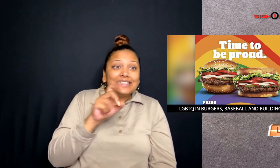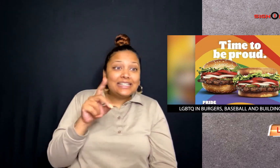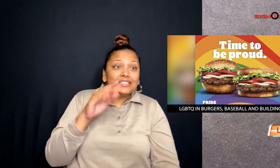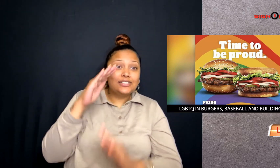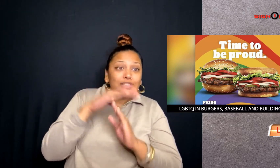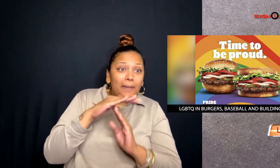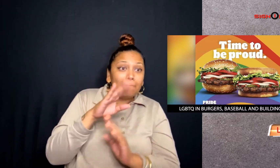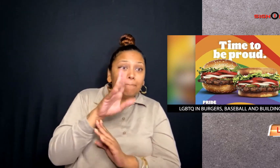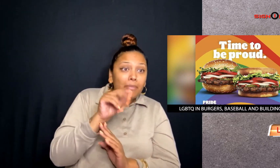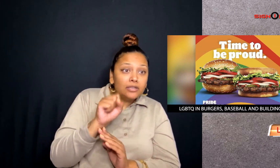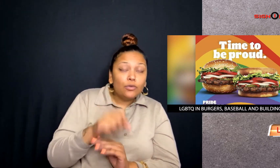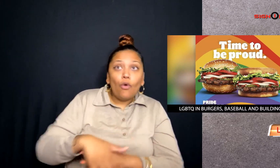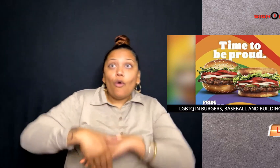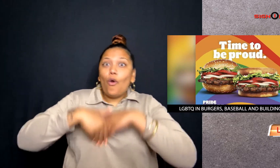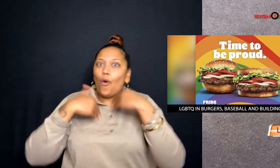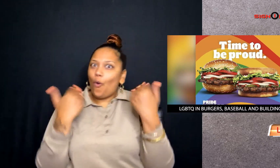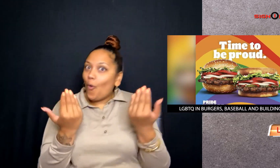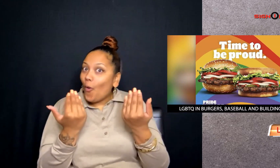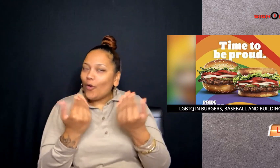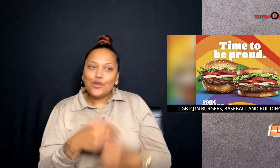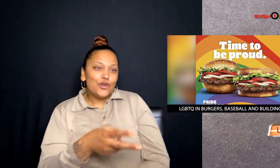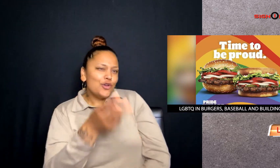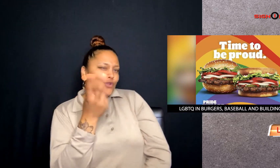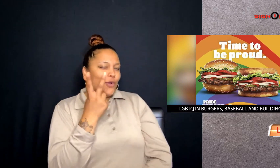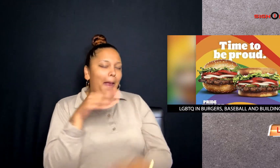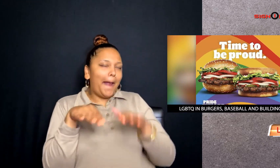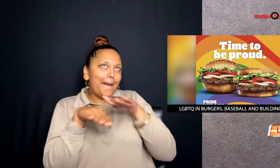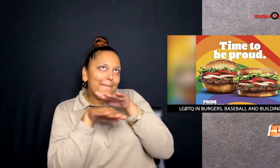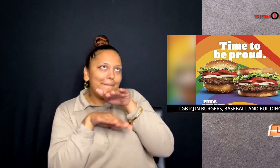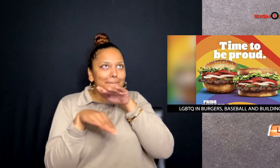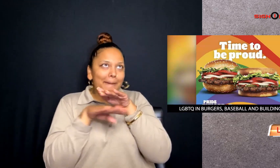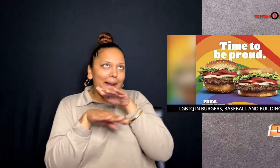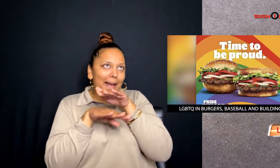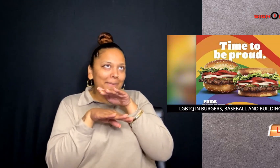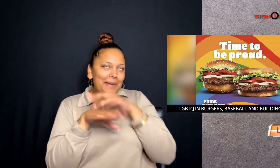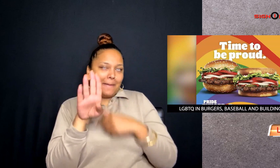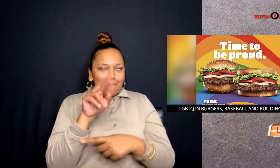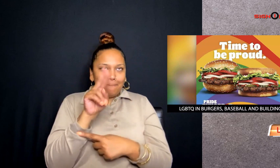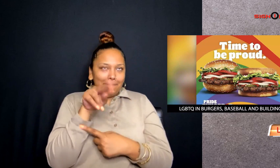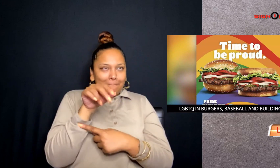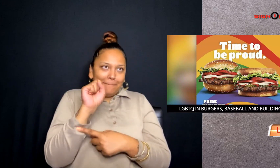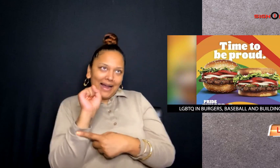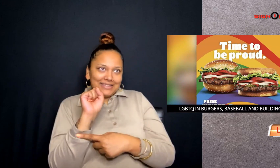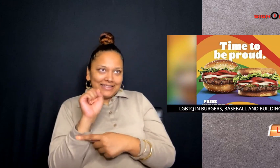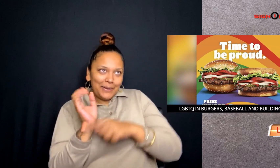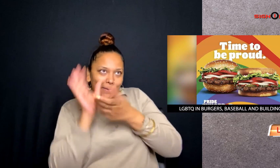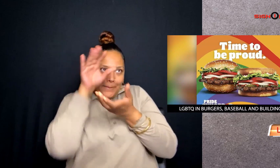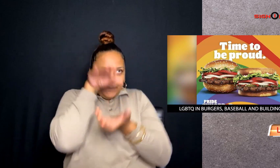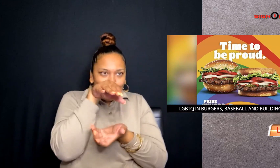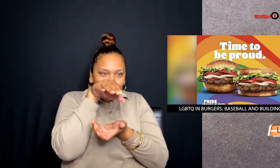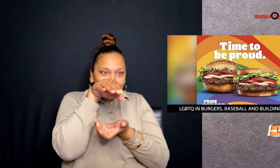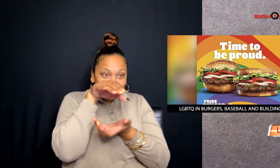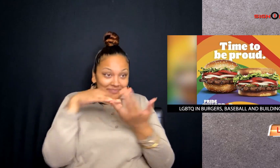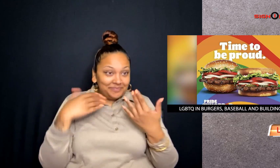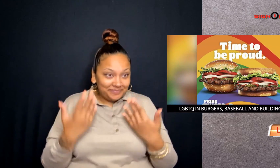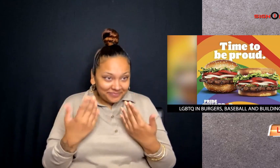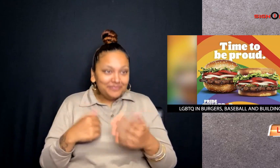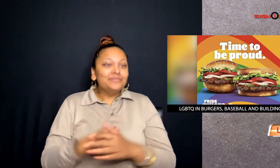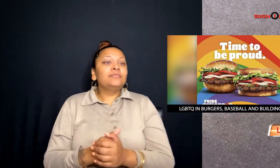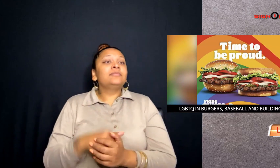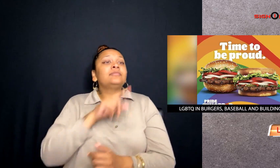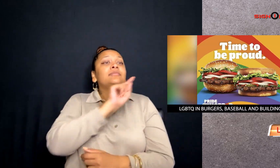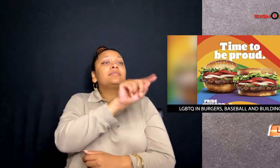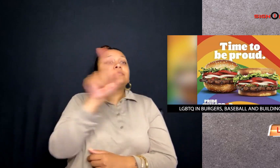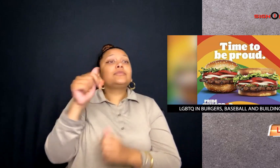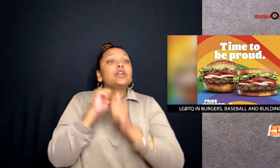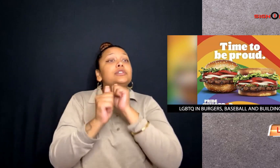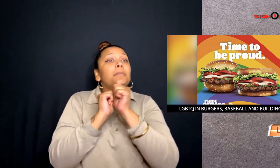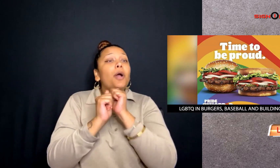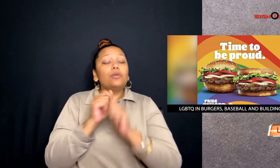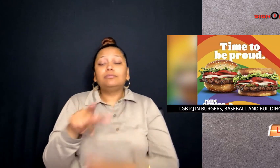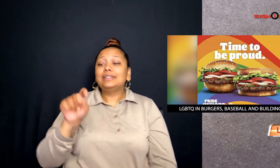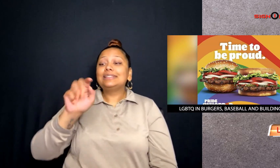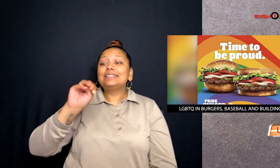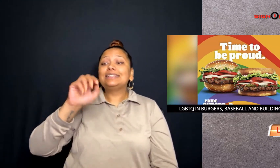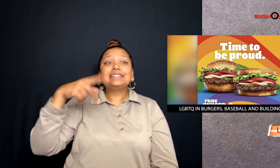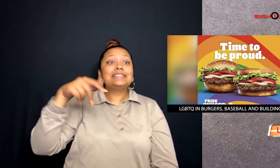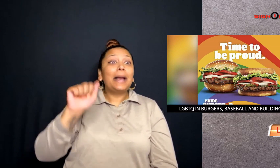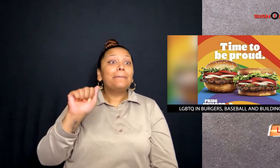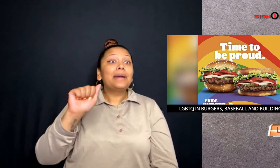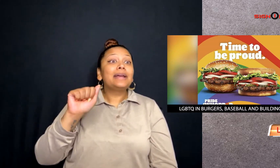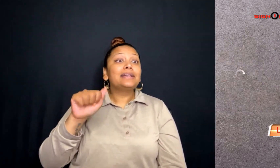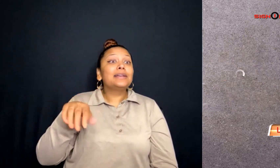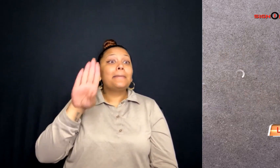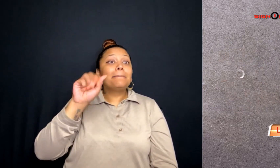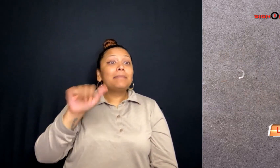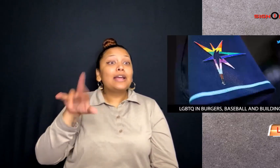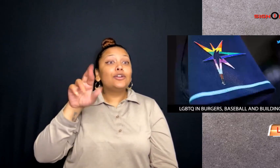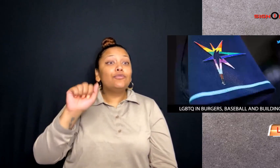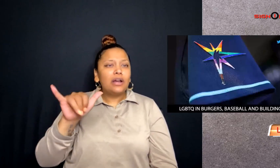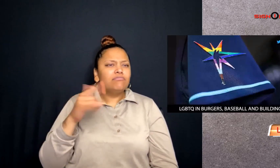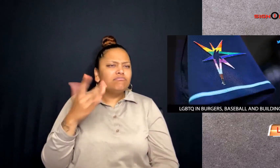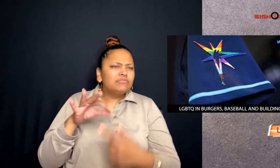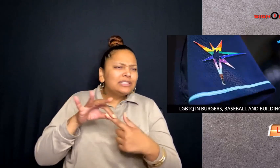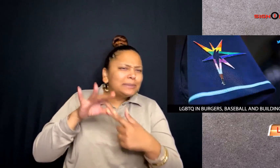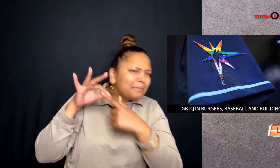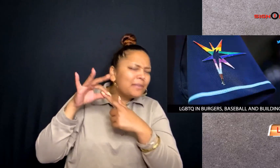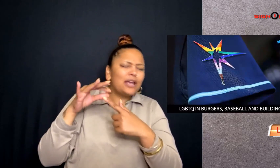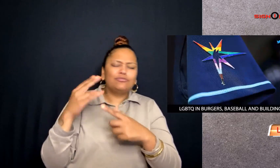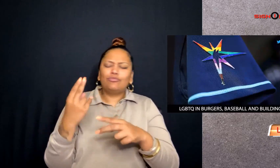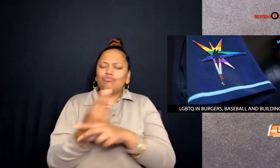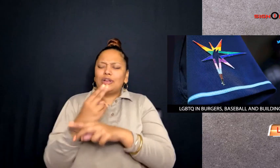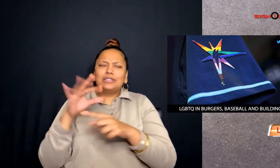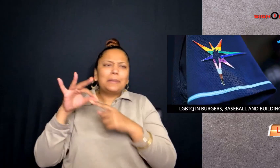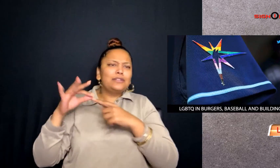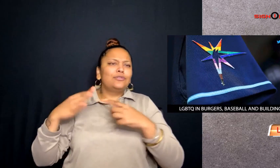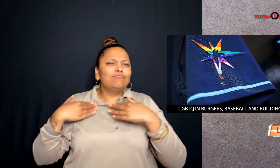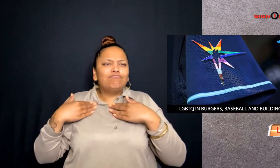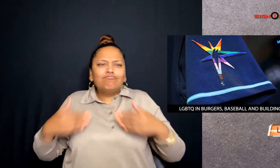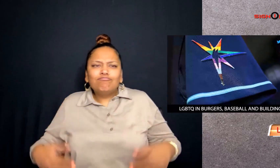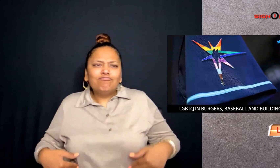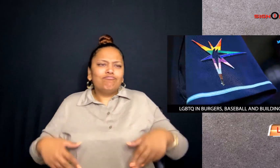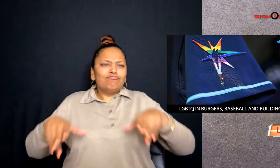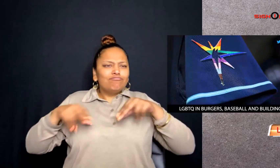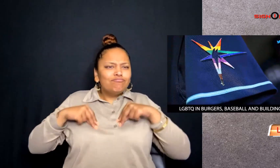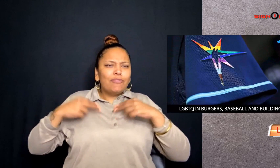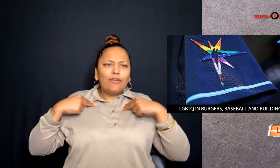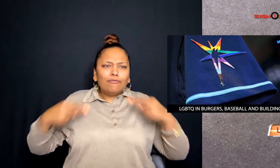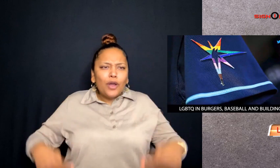top buns or two bottom buns in sports the Tampa Bay Rays wore special